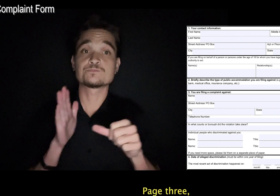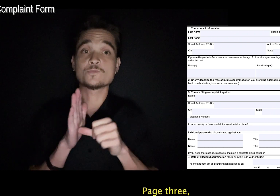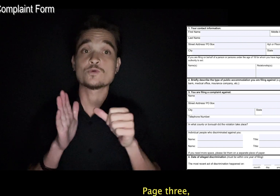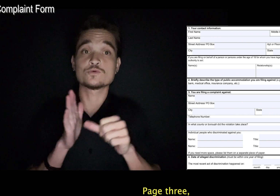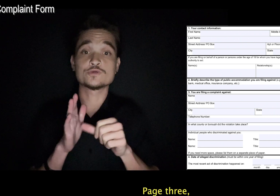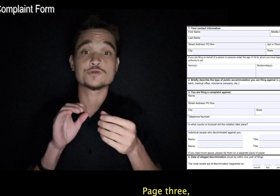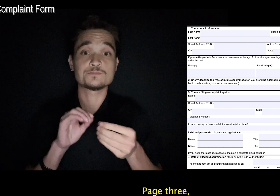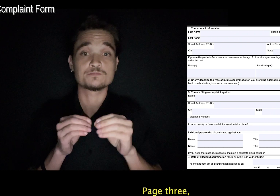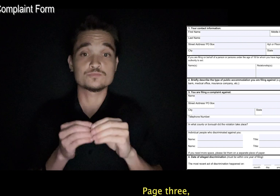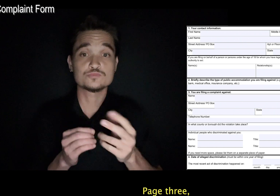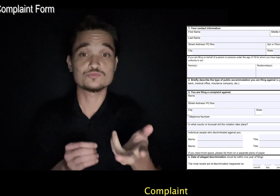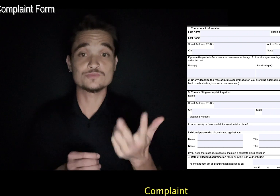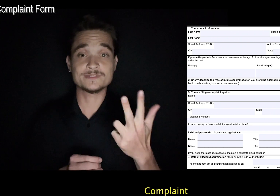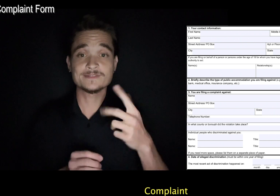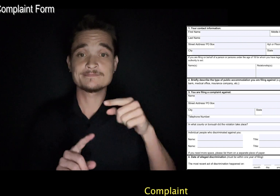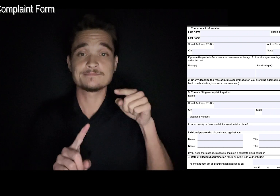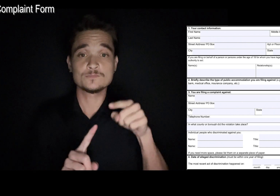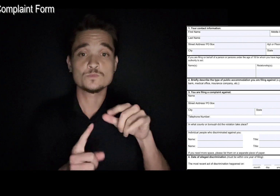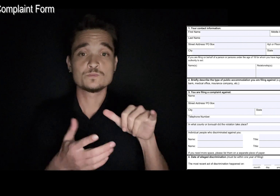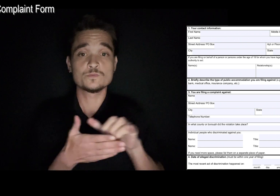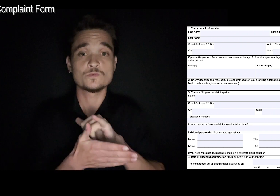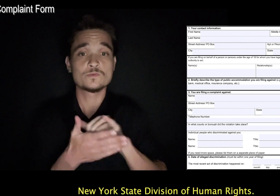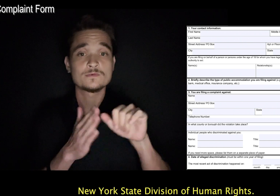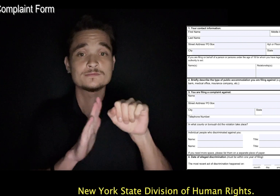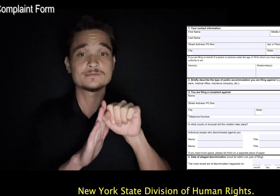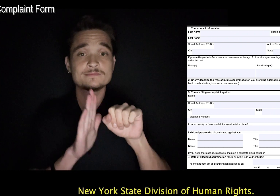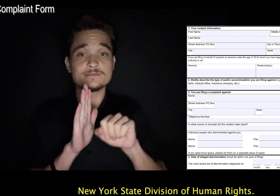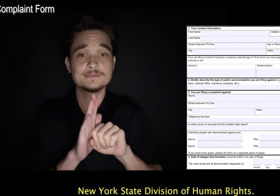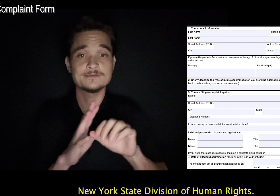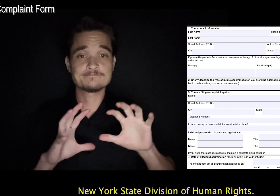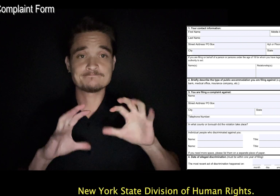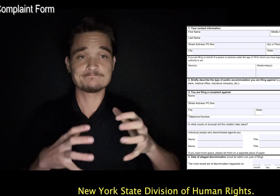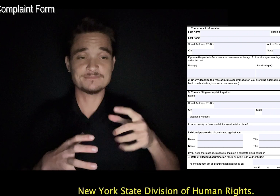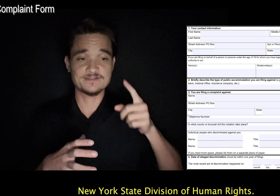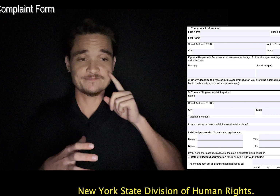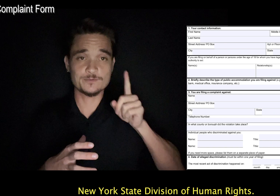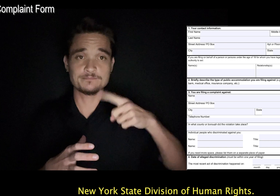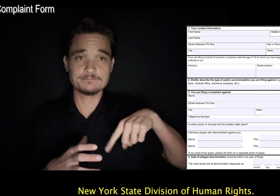Page three, Complaint New York State Division of Human Rights.